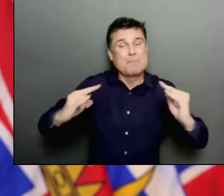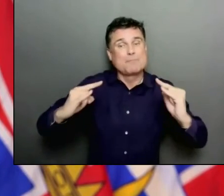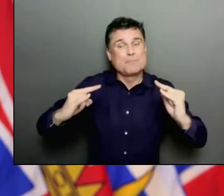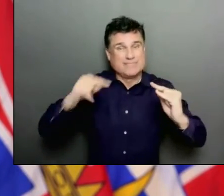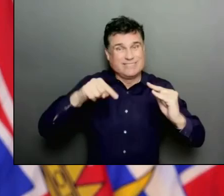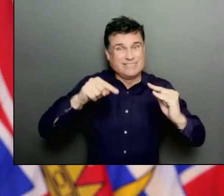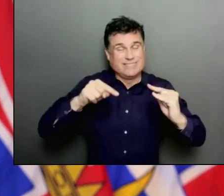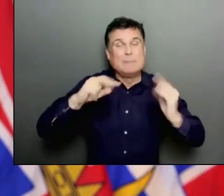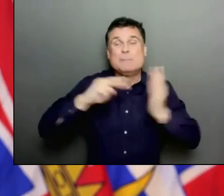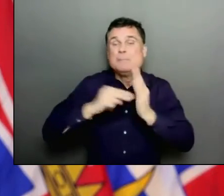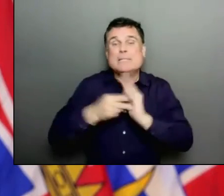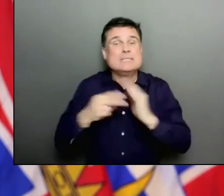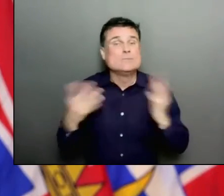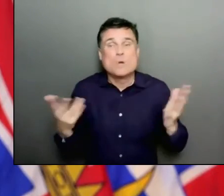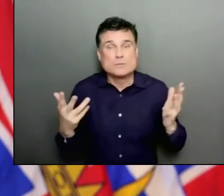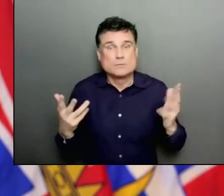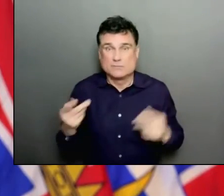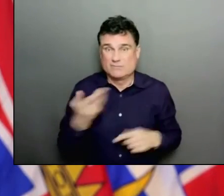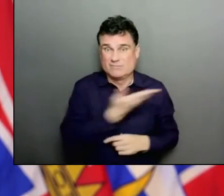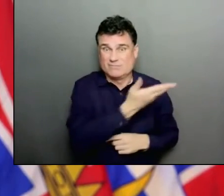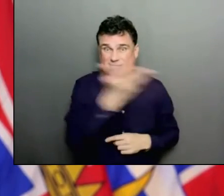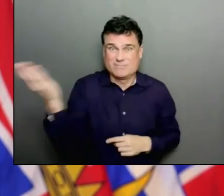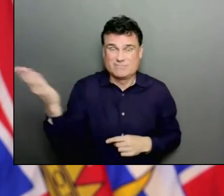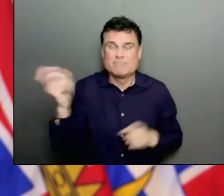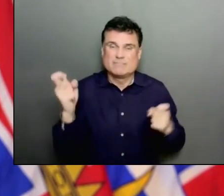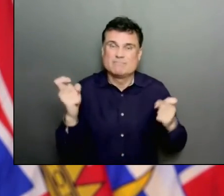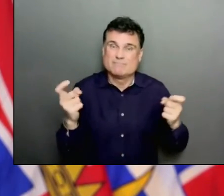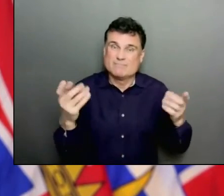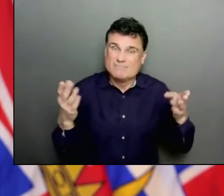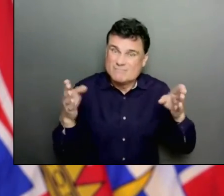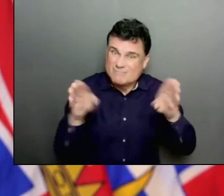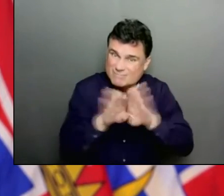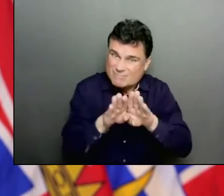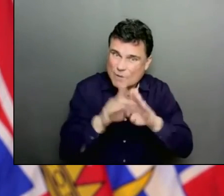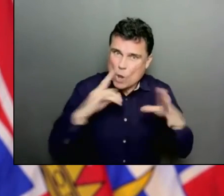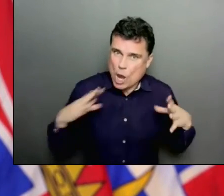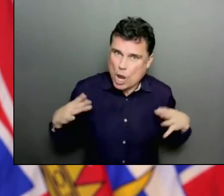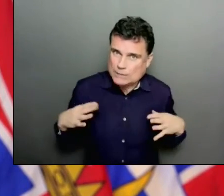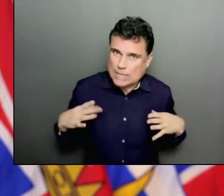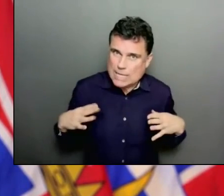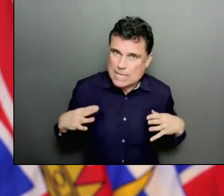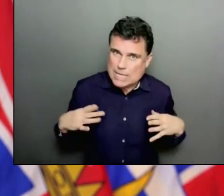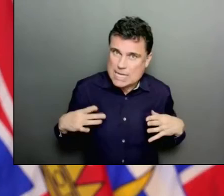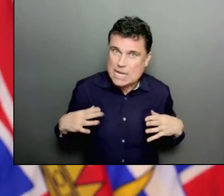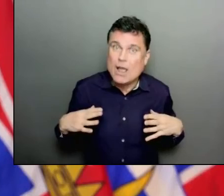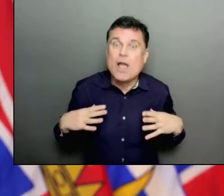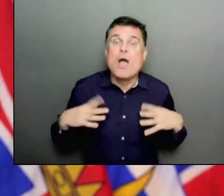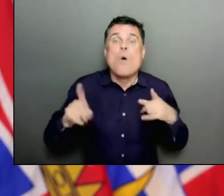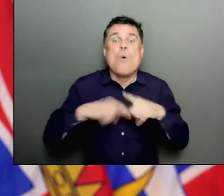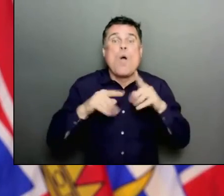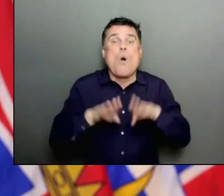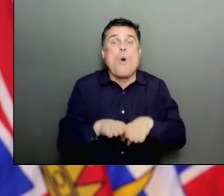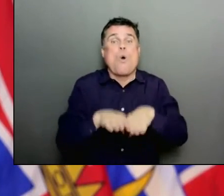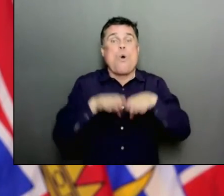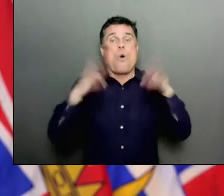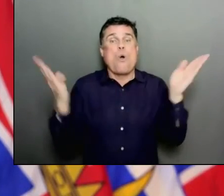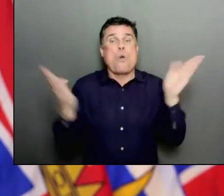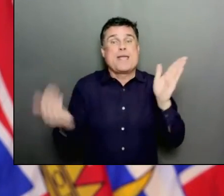the nature of these industrial work camps means that employees are frequently travelling to and from these work camps and we